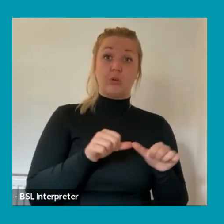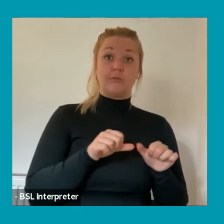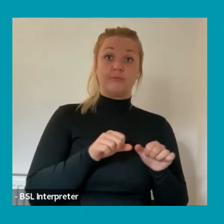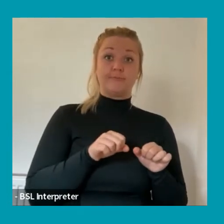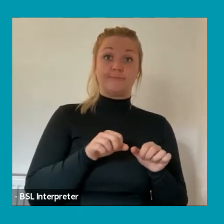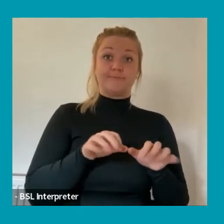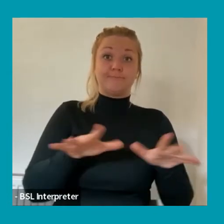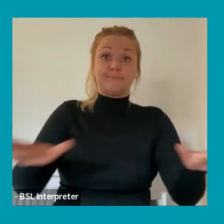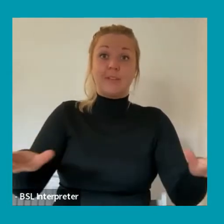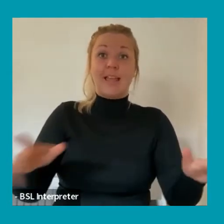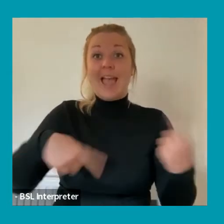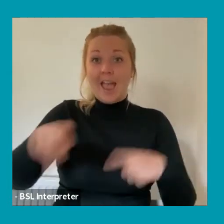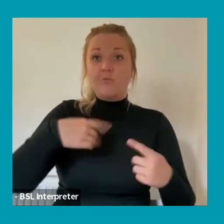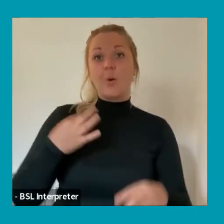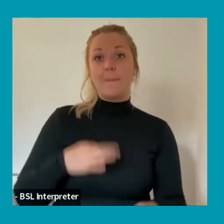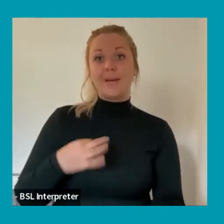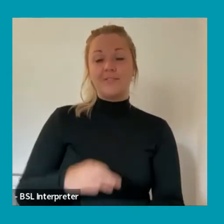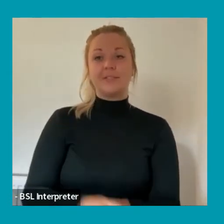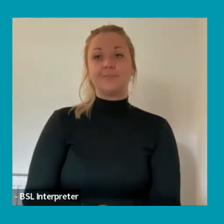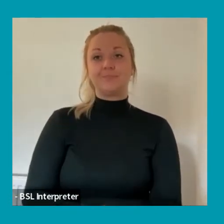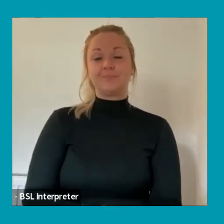One of the things I worry about a little bit.